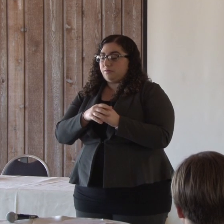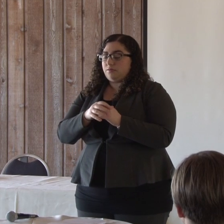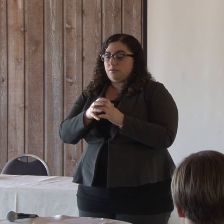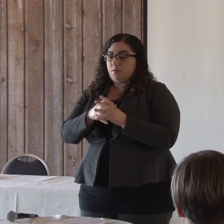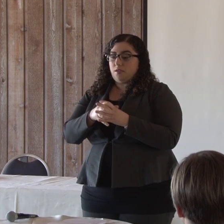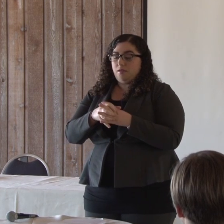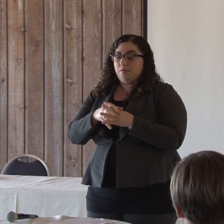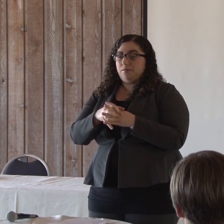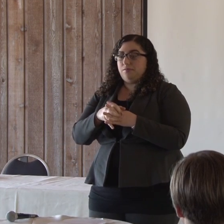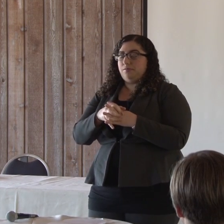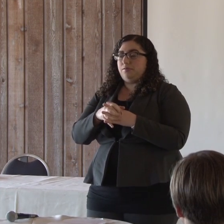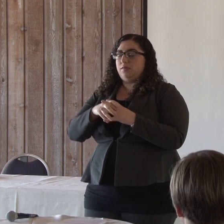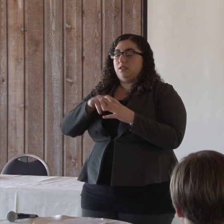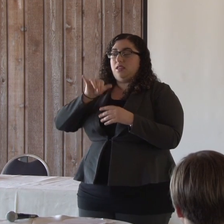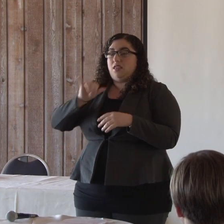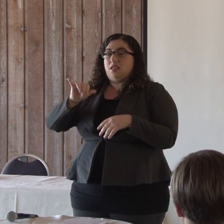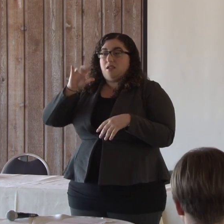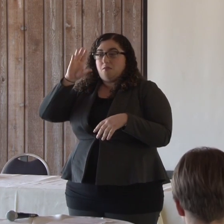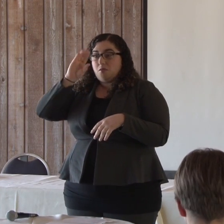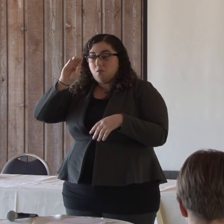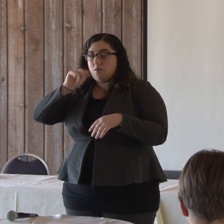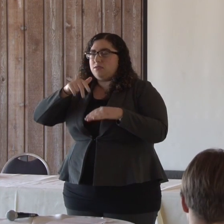Now in the street. There was so much chaos because it was a middle of a war.